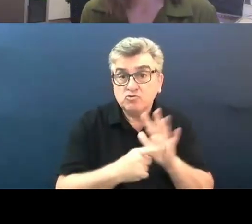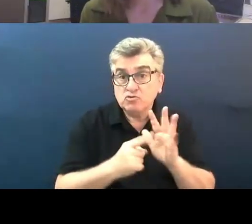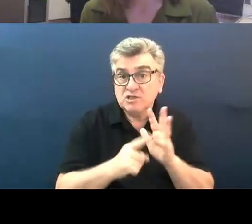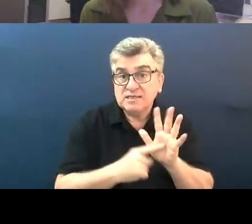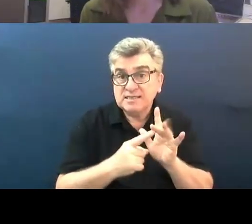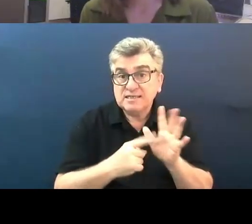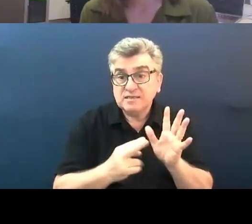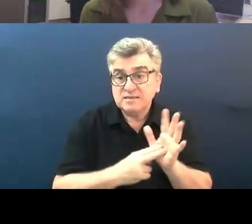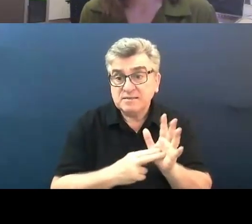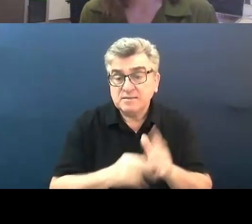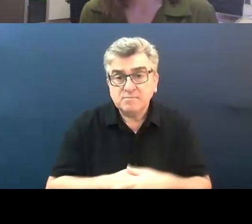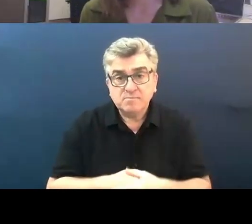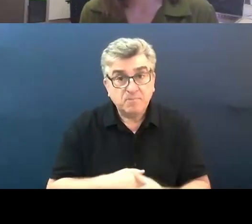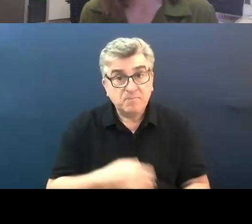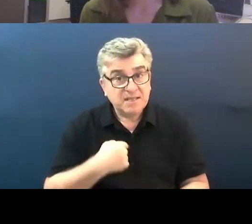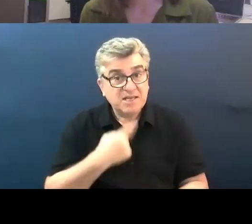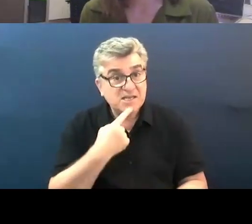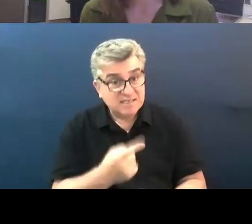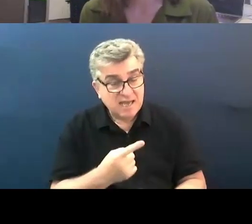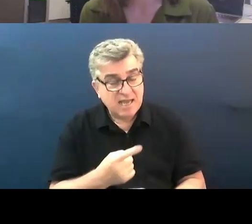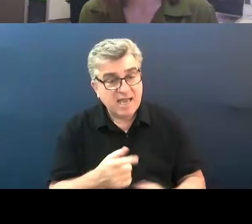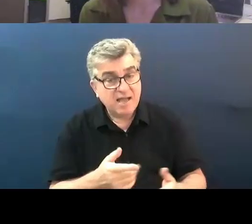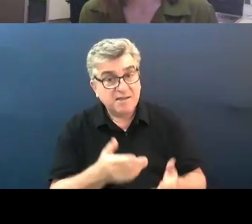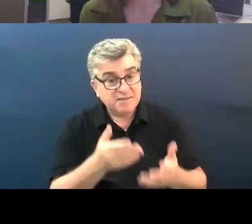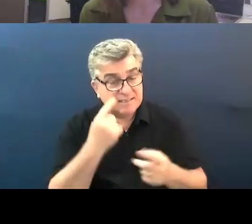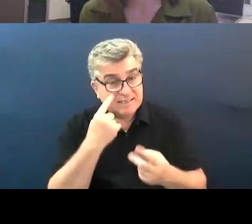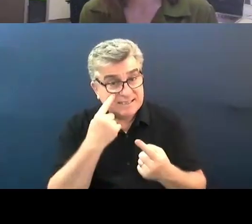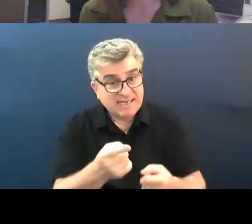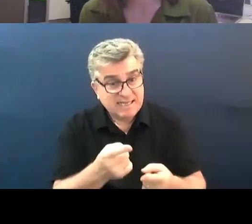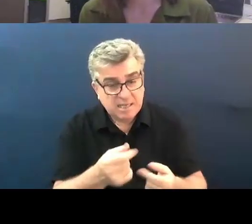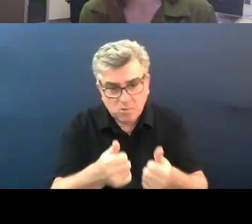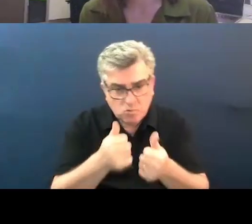Julian: Could I use the word valuing? Valuing the person